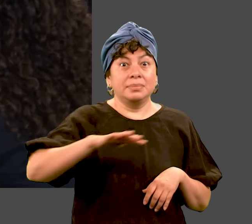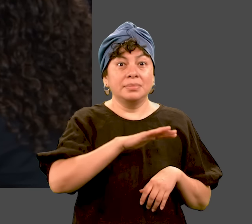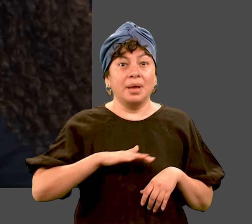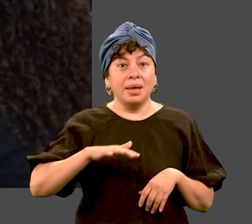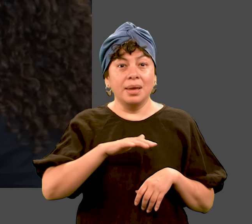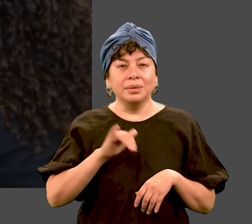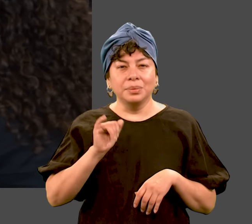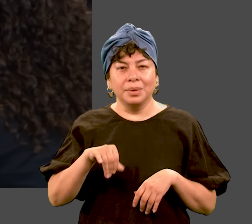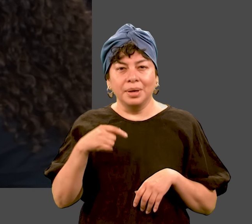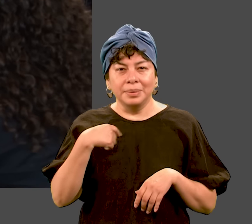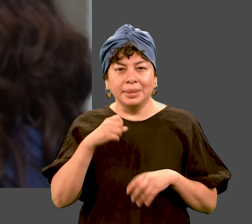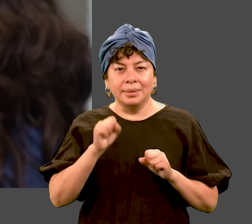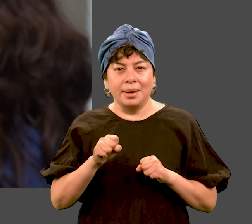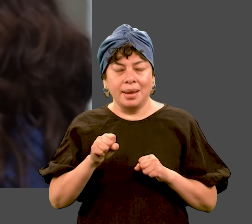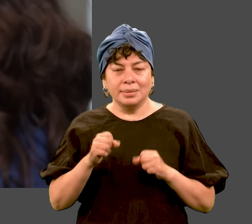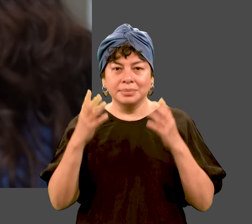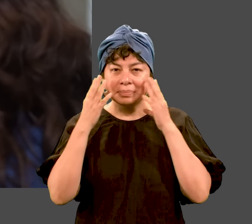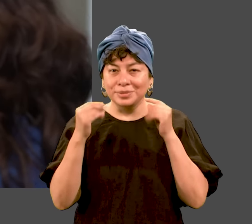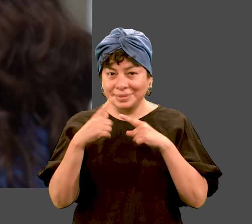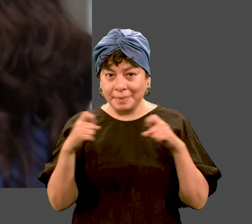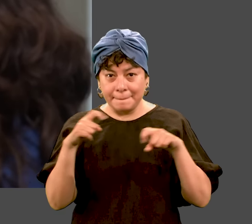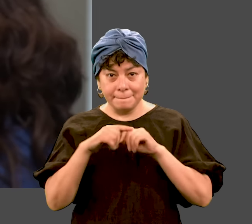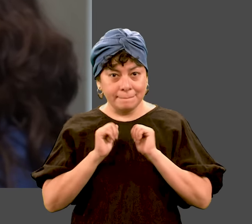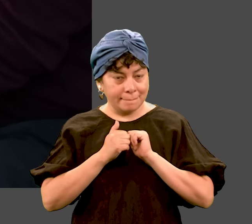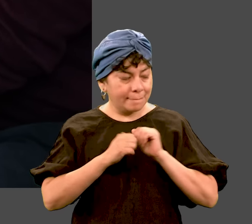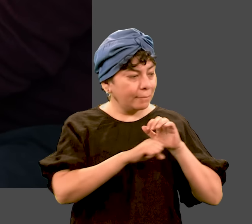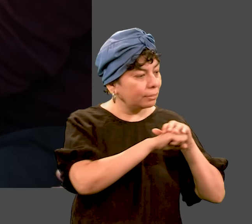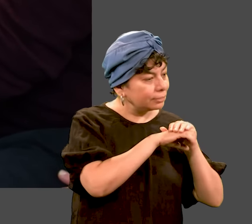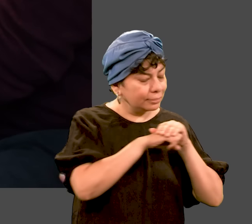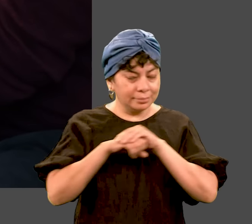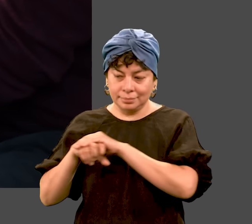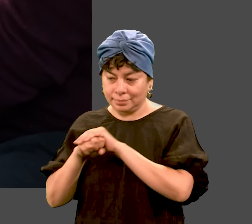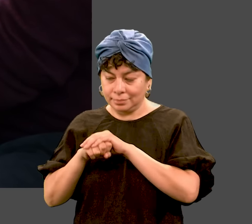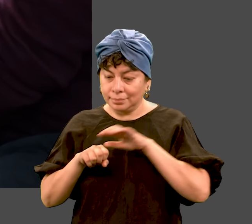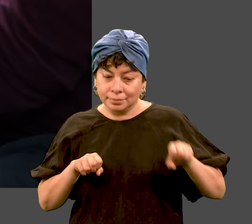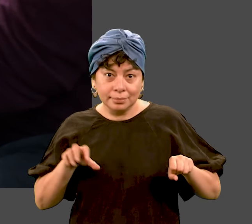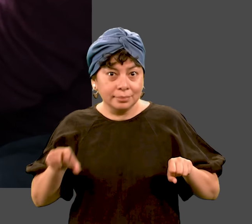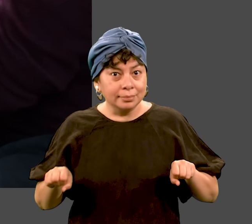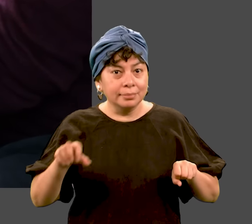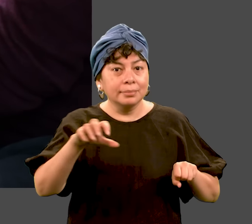and what each of us is experiencing at the same time. We're all sharing at the knees,